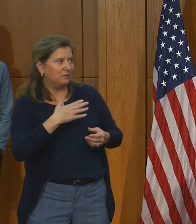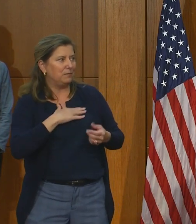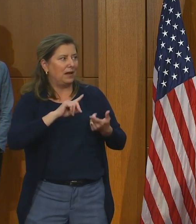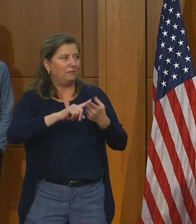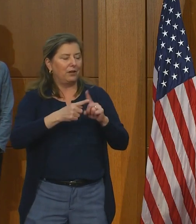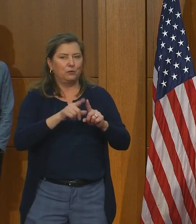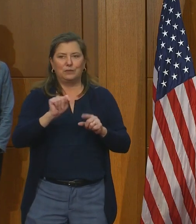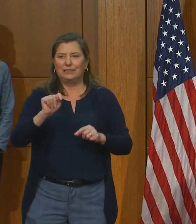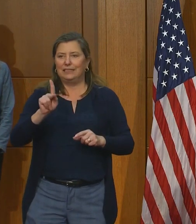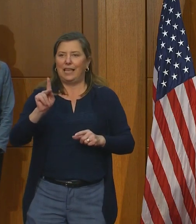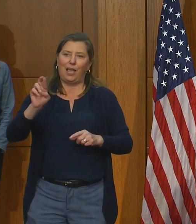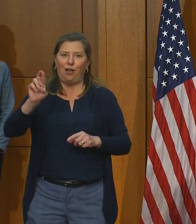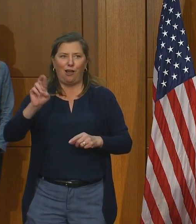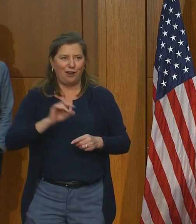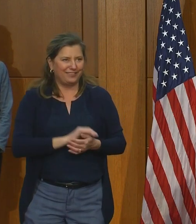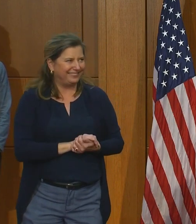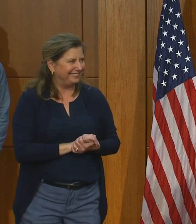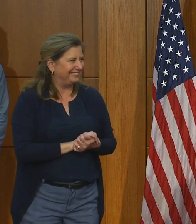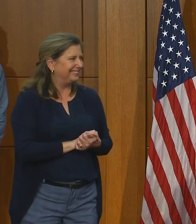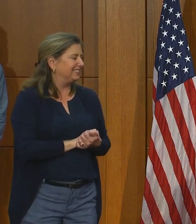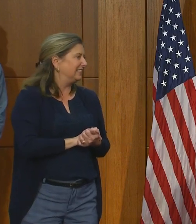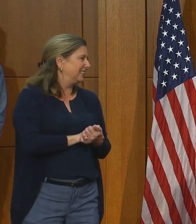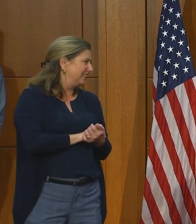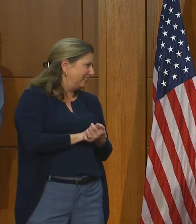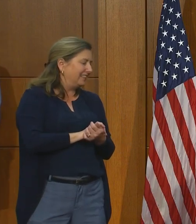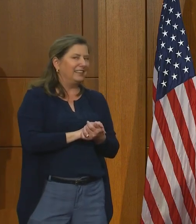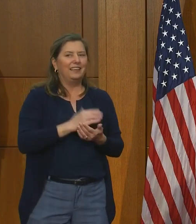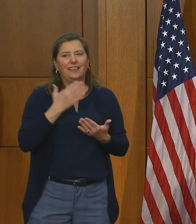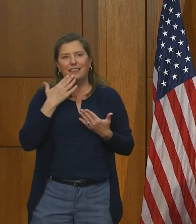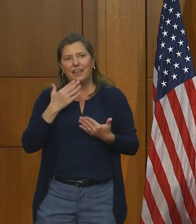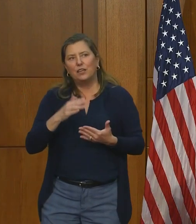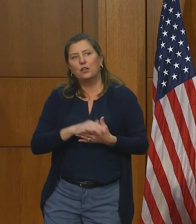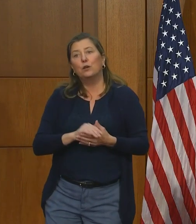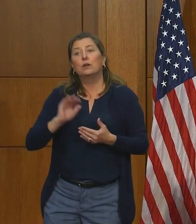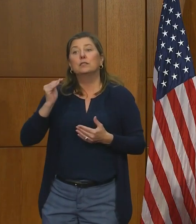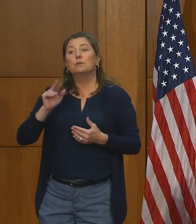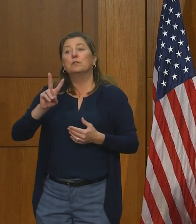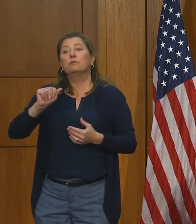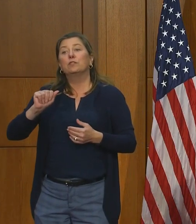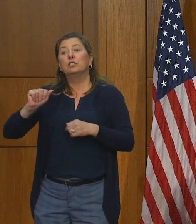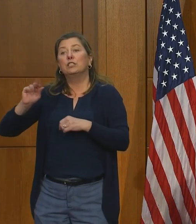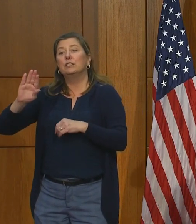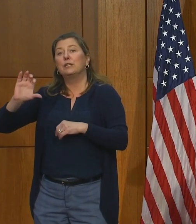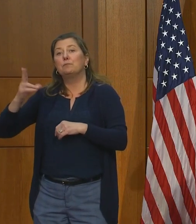BE DETERMINED. BY THE SECOND QUESTION MY FRIEND TEEKAY ARE.